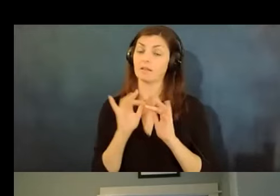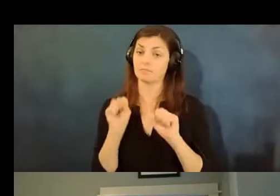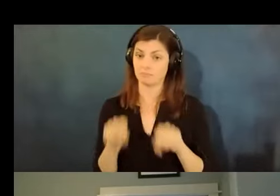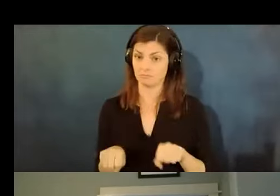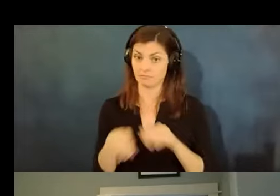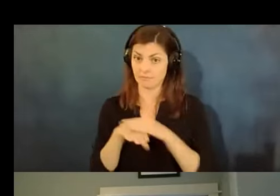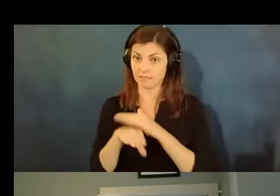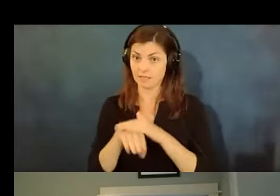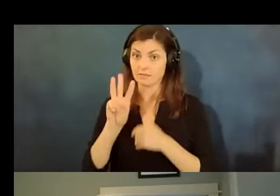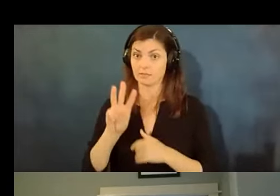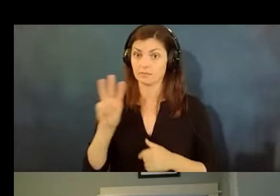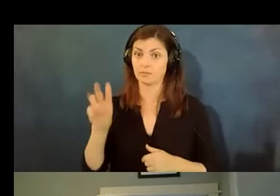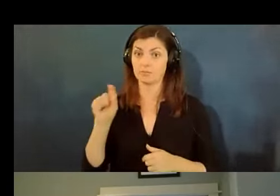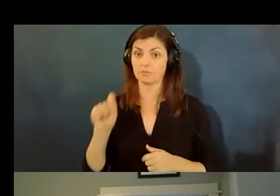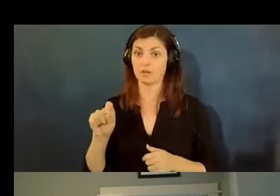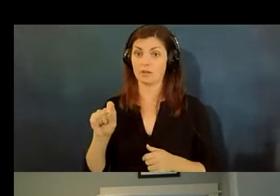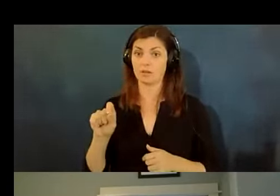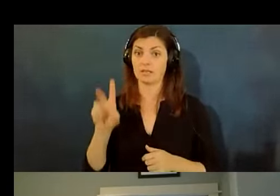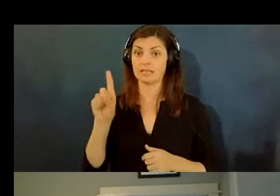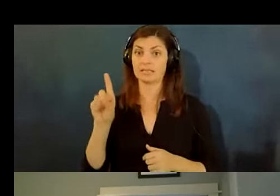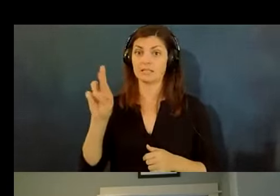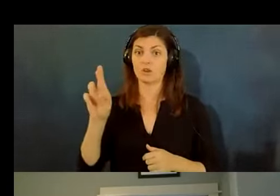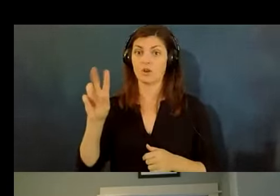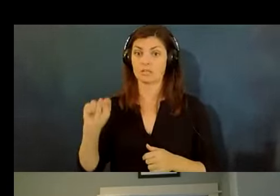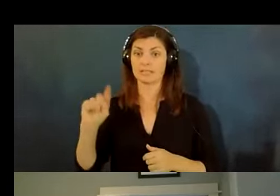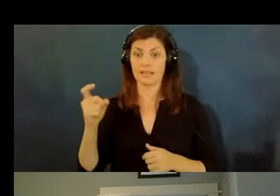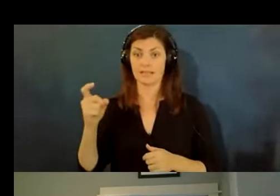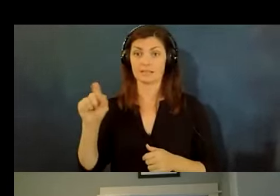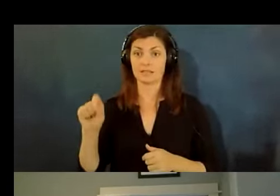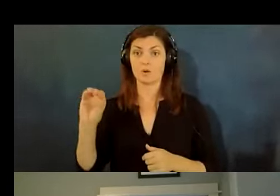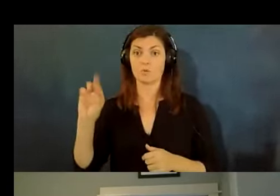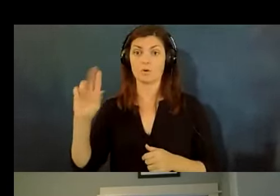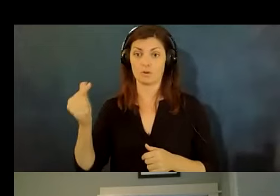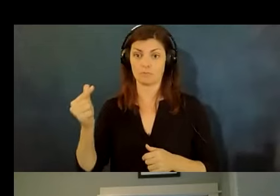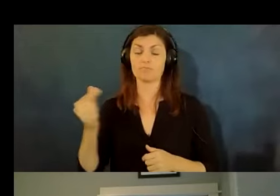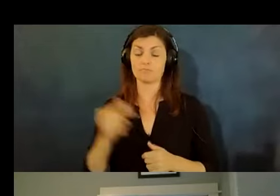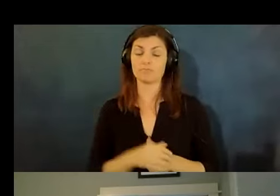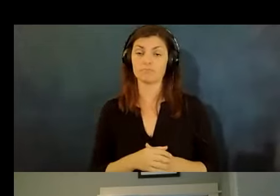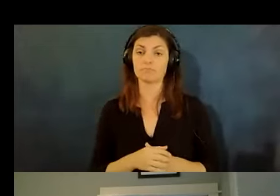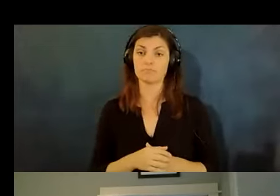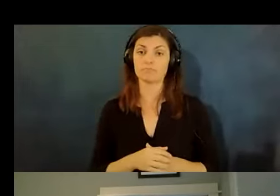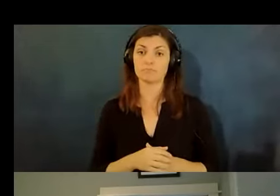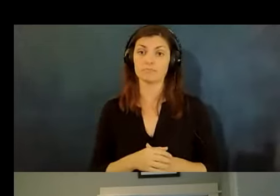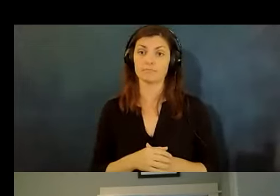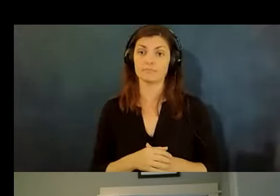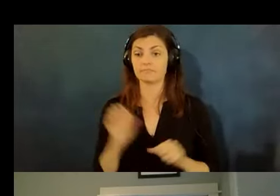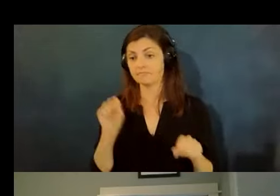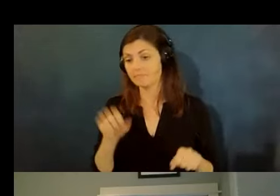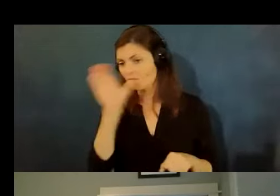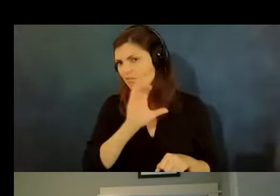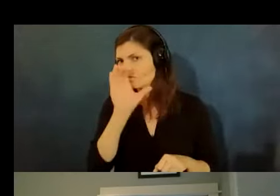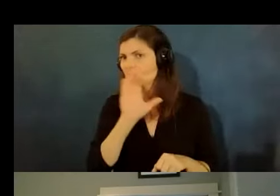www.drtx.org and there you can look for the kinds of cases we take